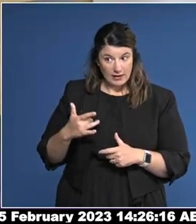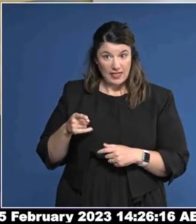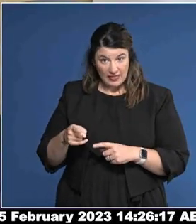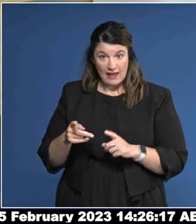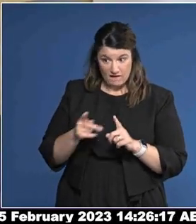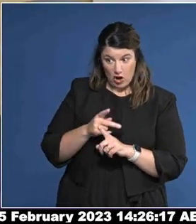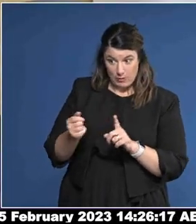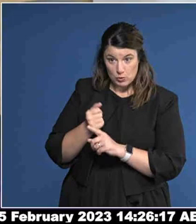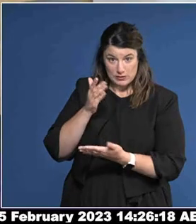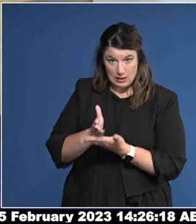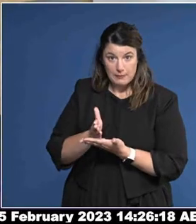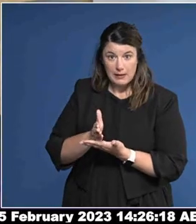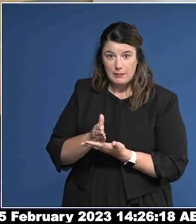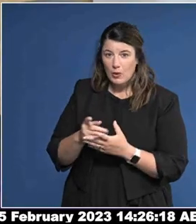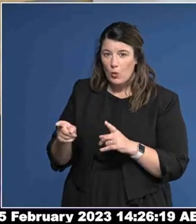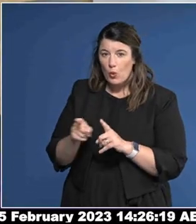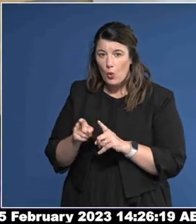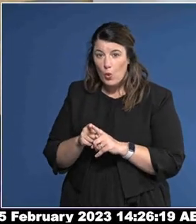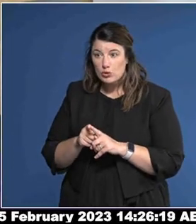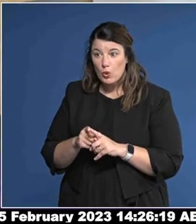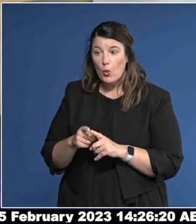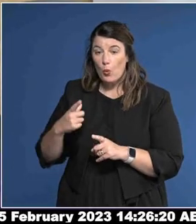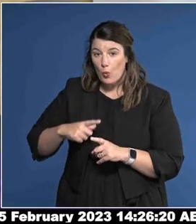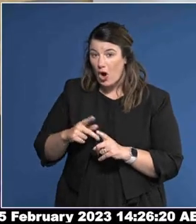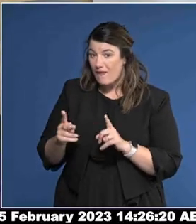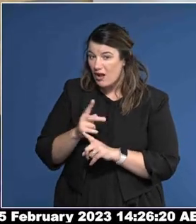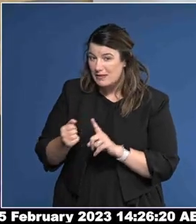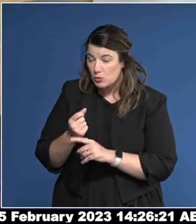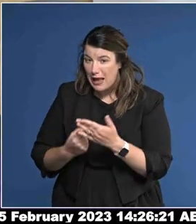but also perhaps a cause of violence and abuse? Absolutely.